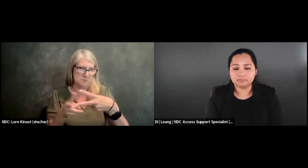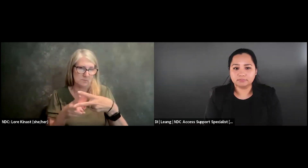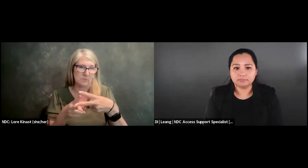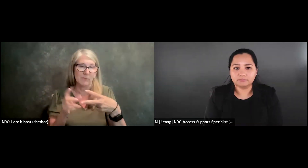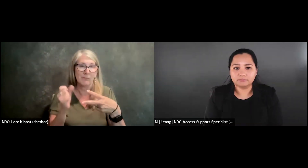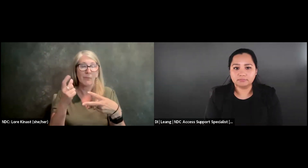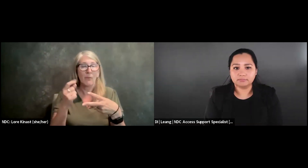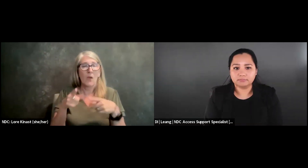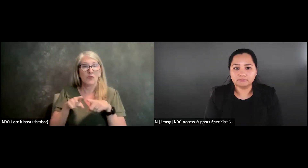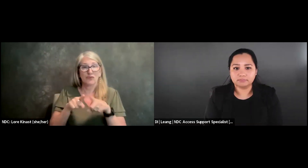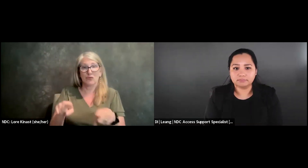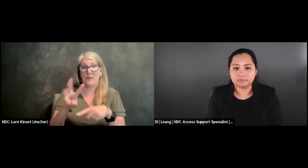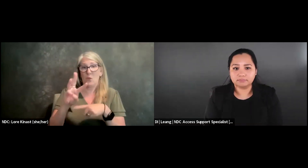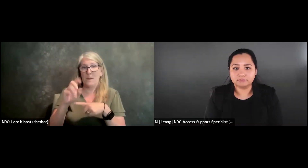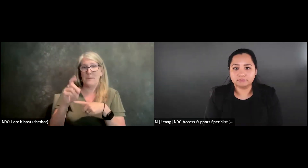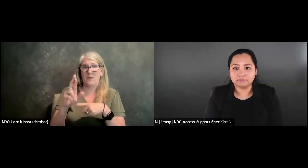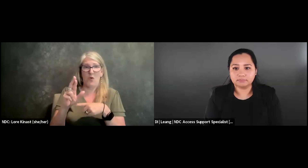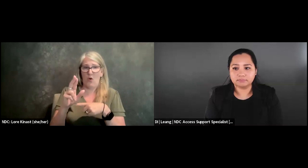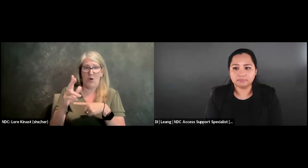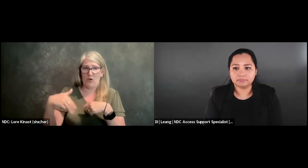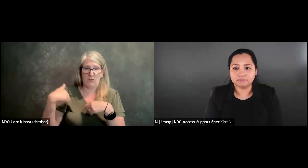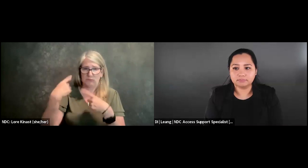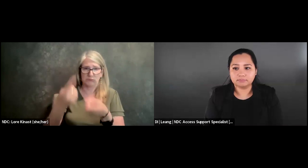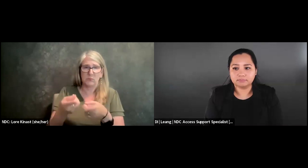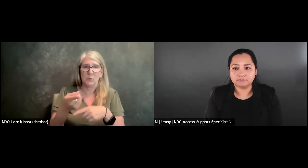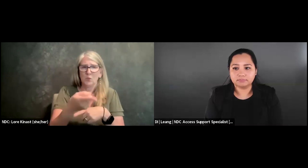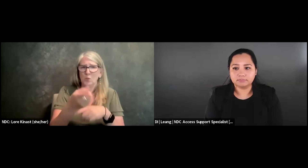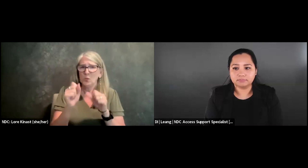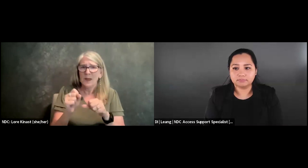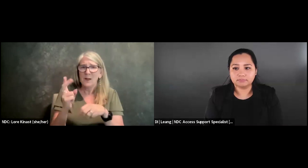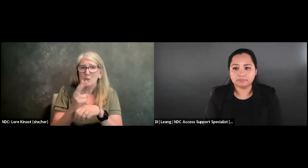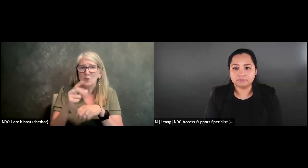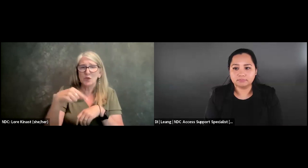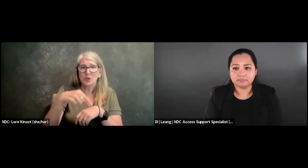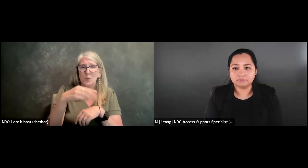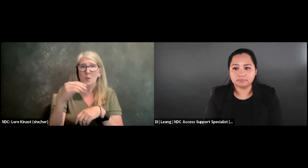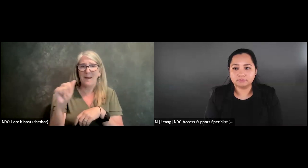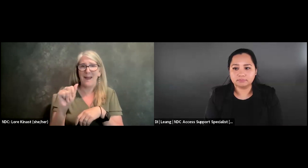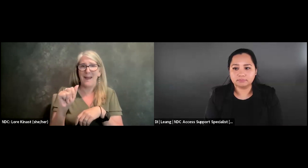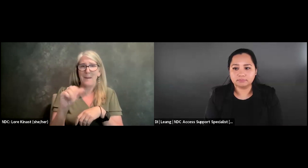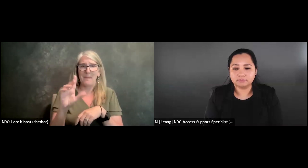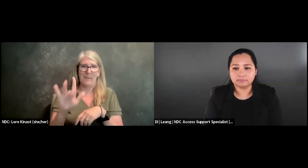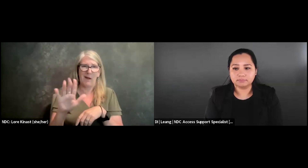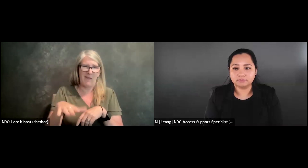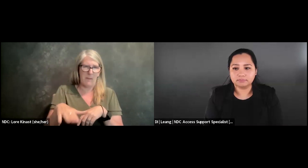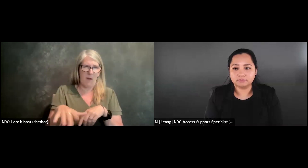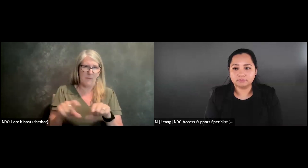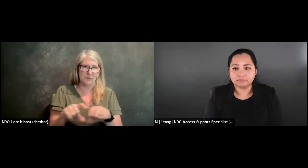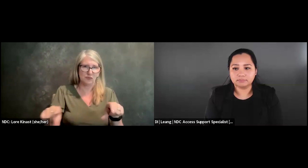So during the webinar, you can use the Q&A feature-- you'll notice that Q&A button at the bottom of your window--